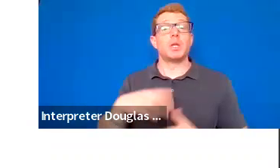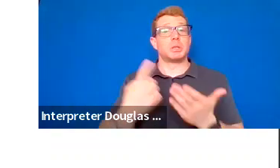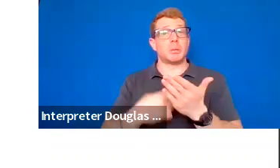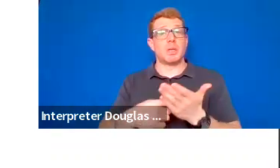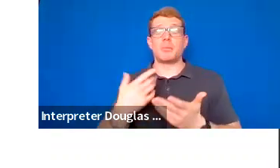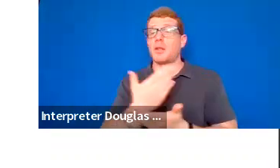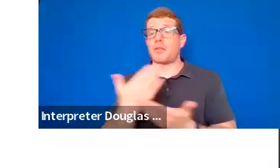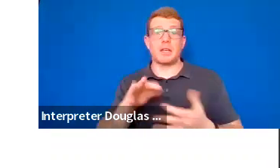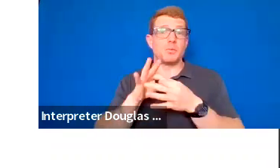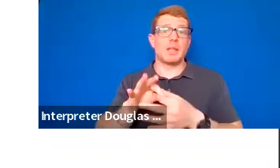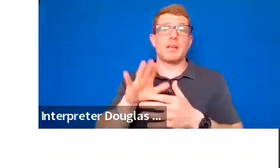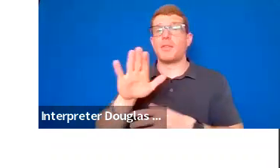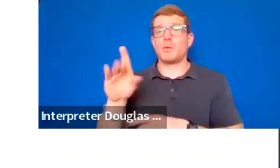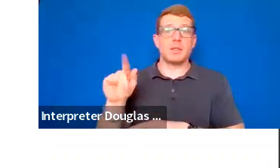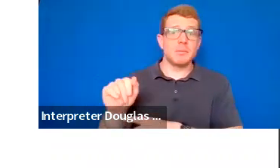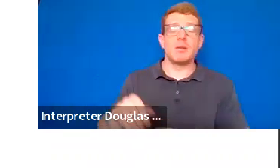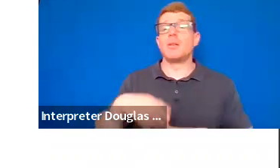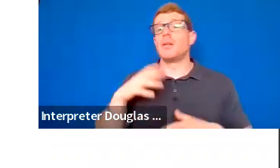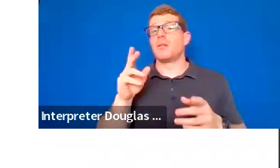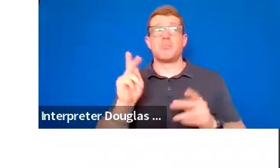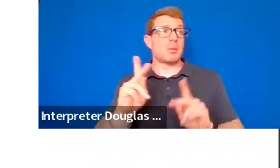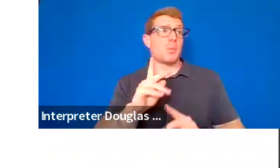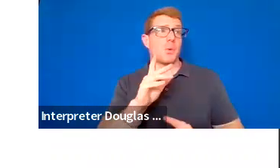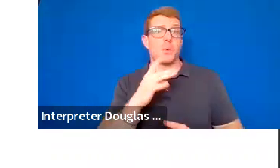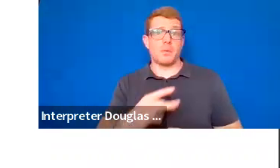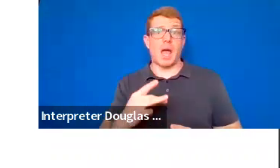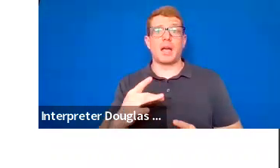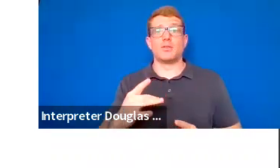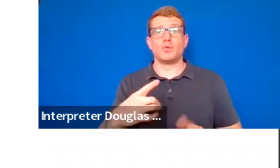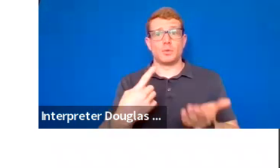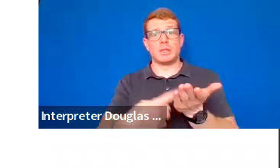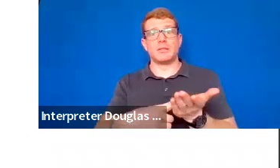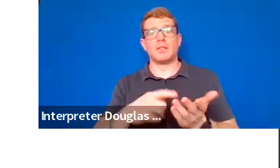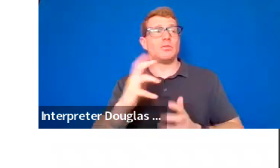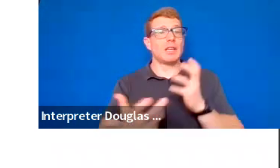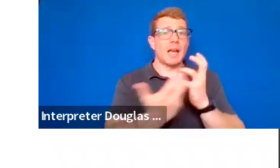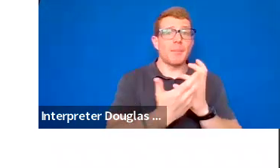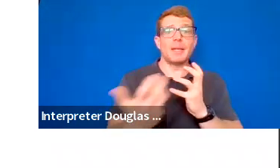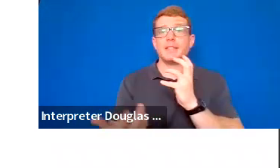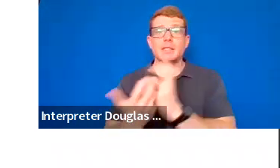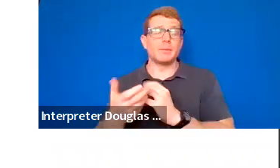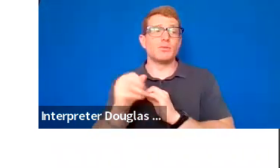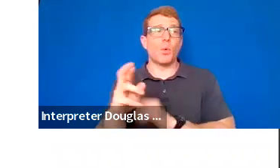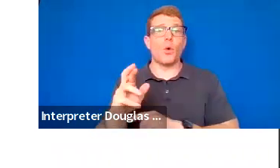Accommodations, and maybe sometimes at points where they need advocacy.